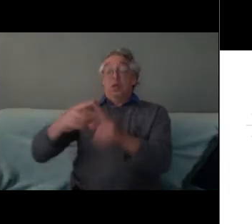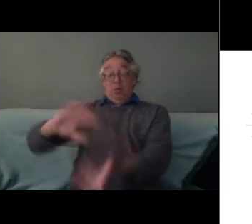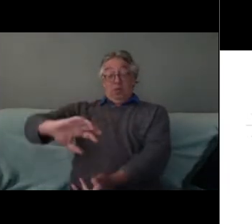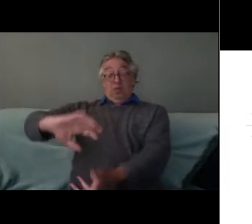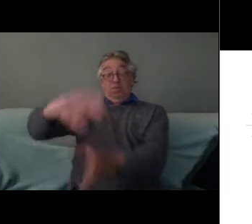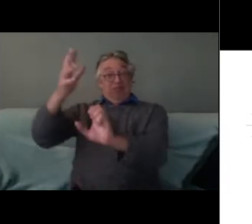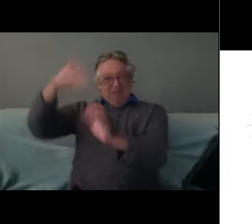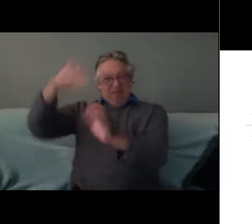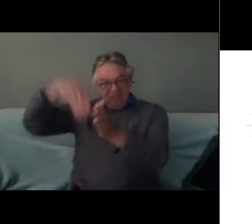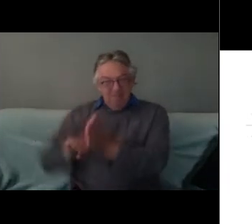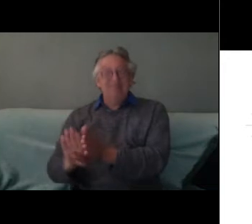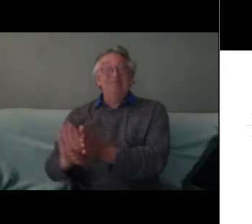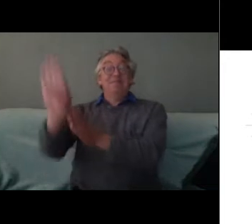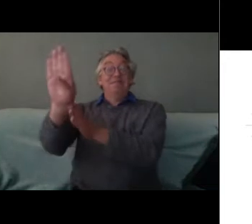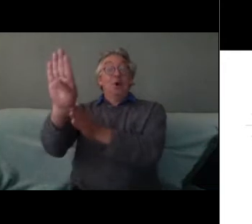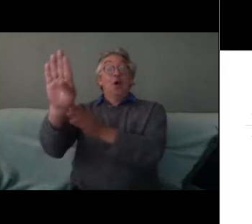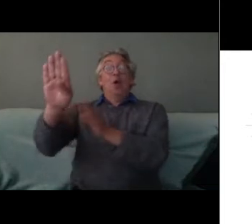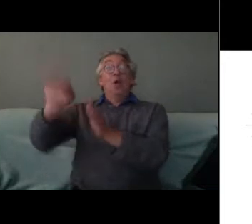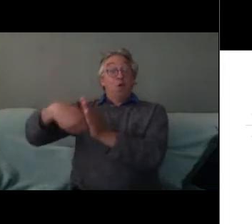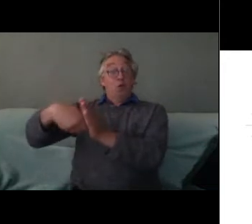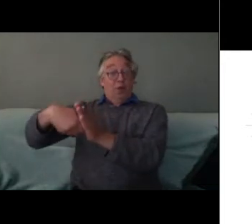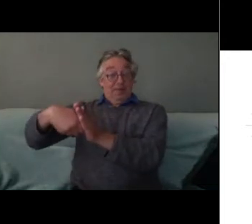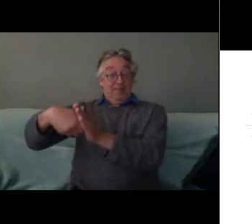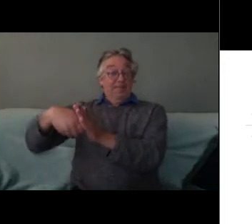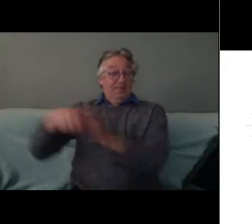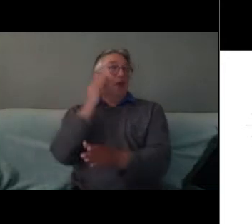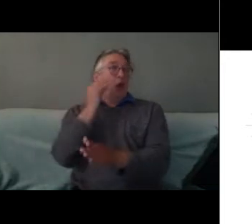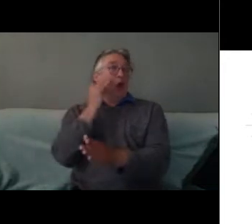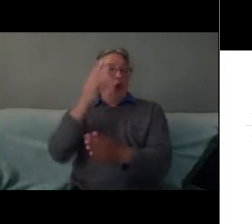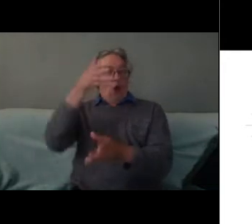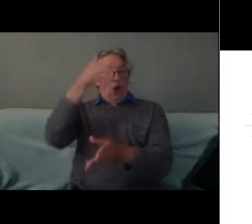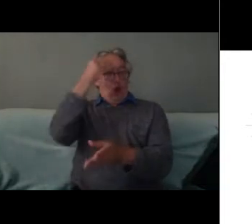We'll increase the numbers of certificate organization